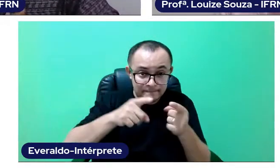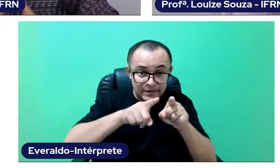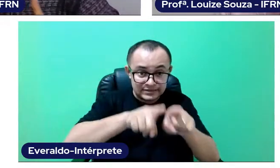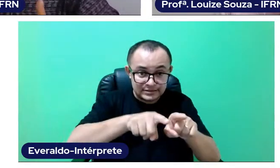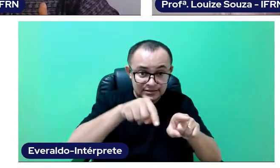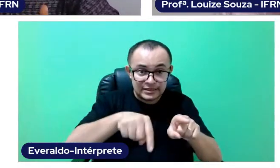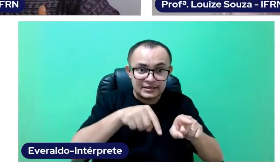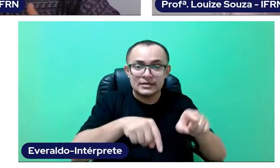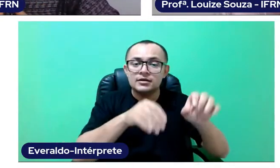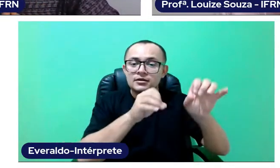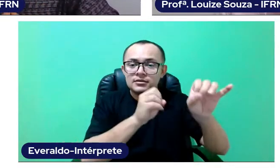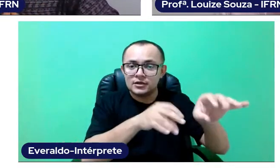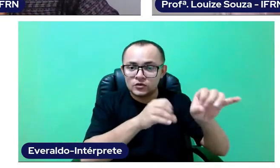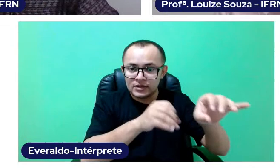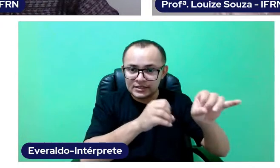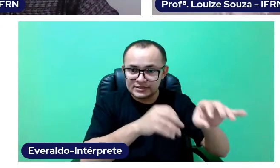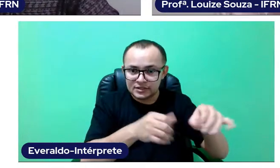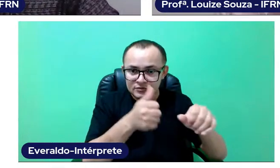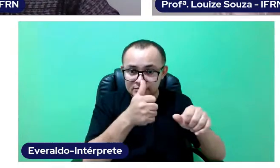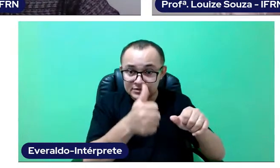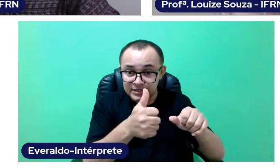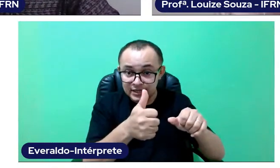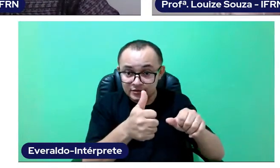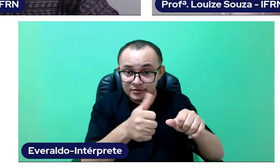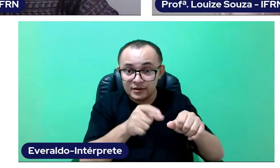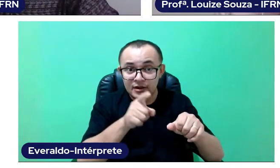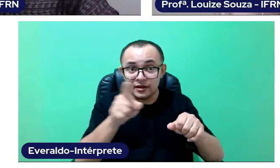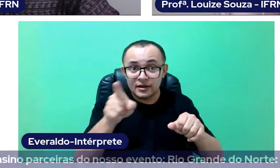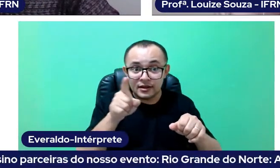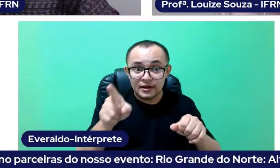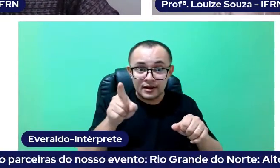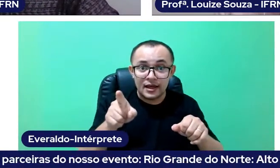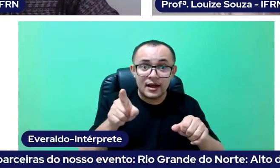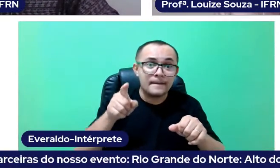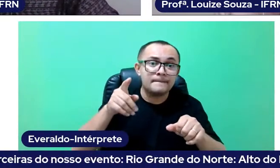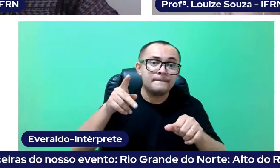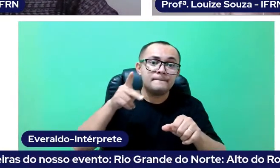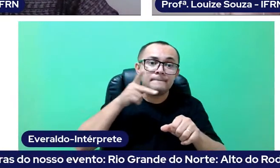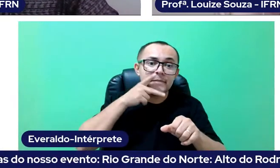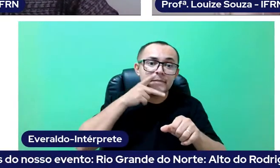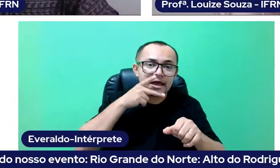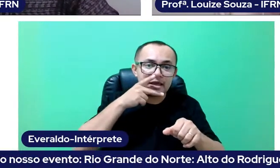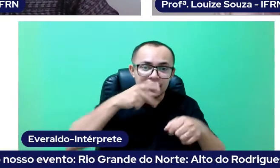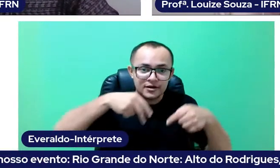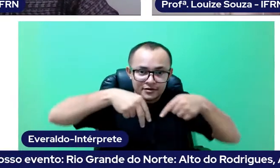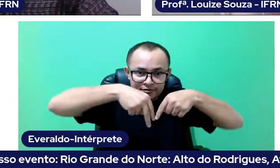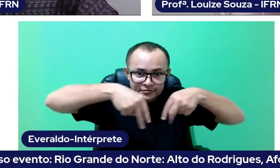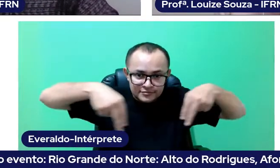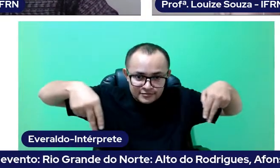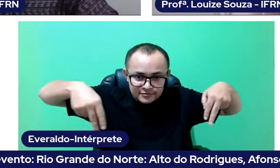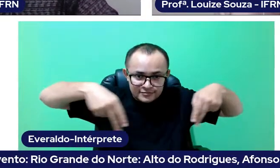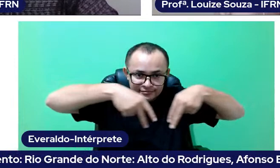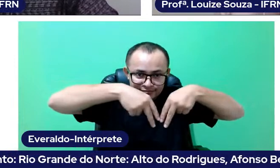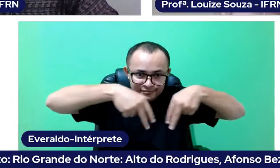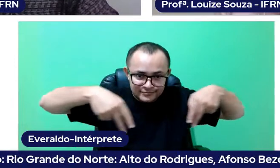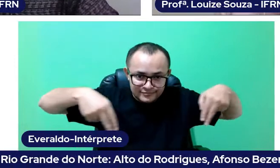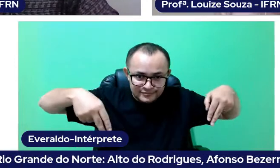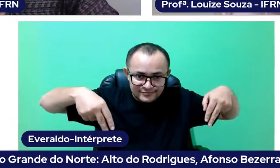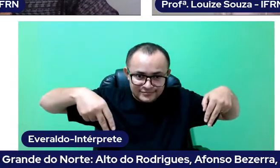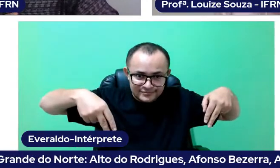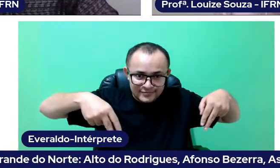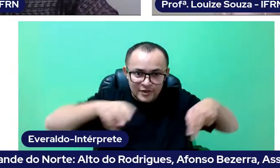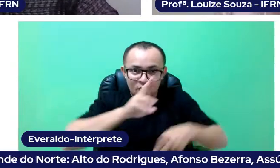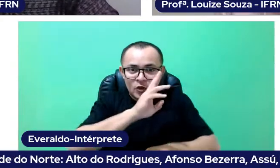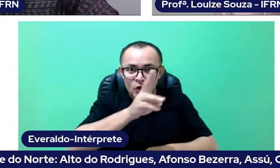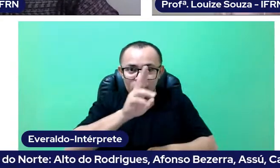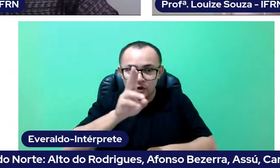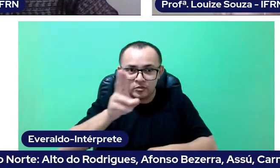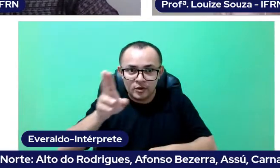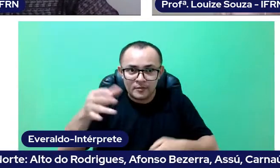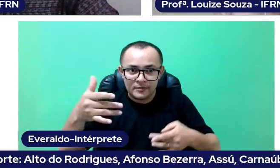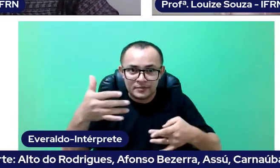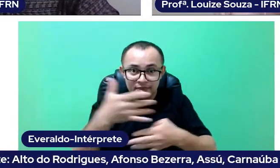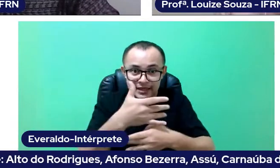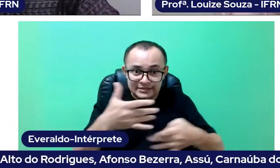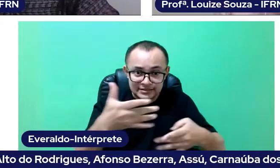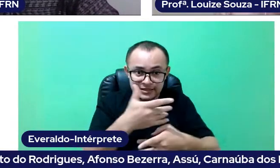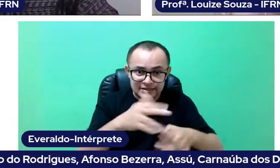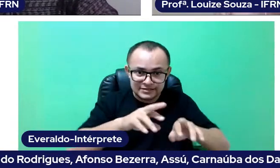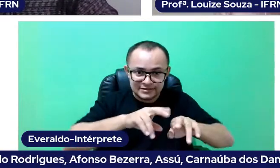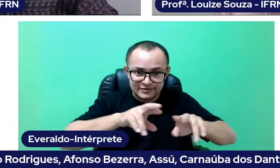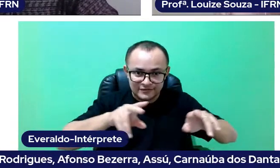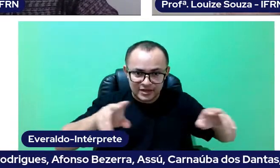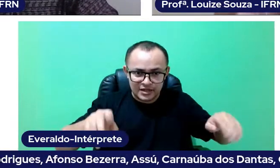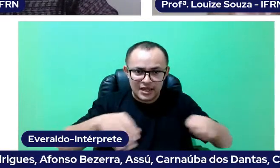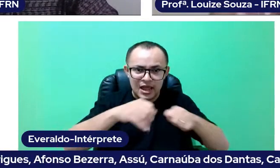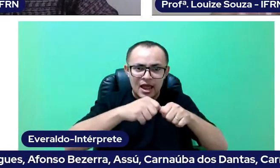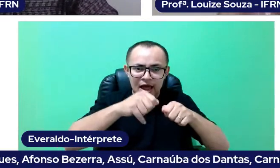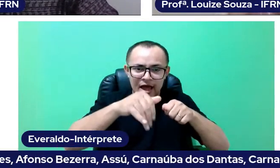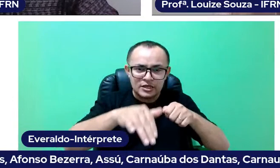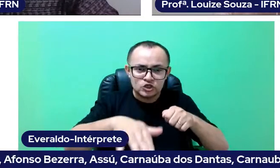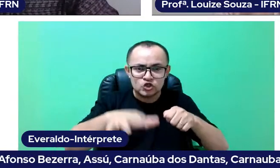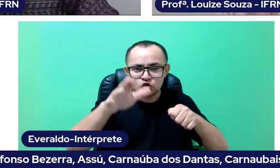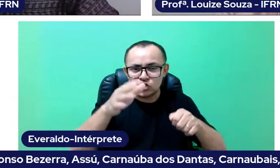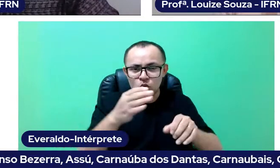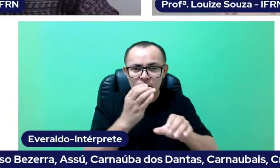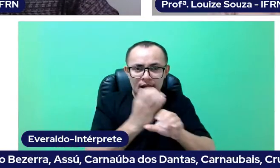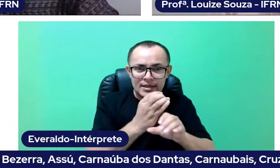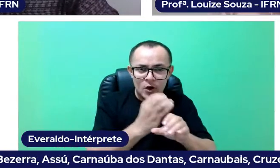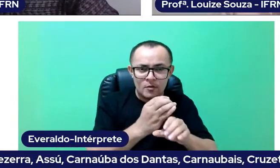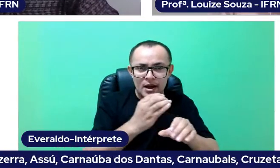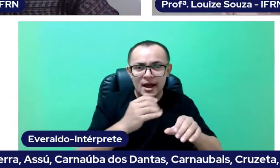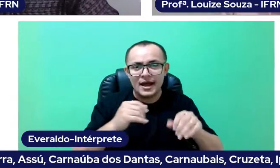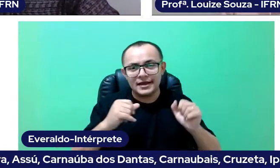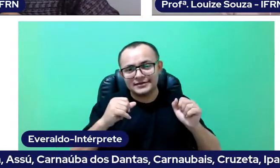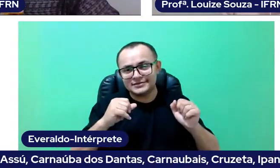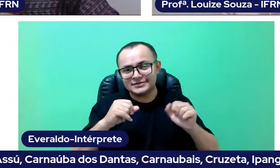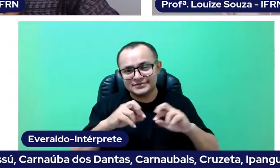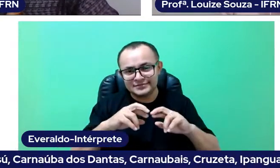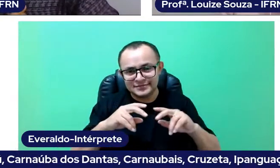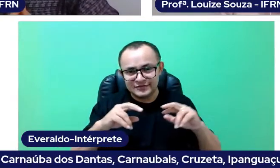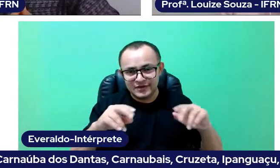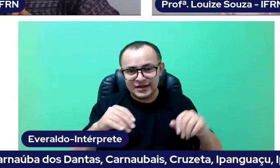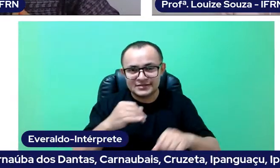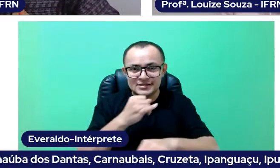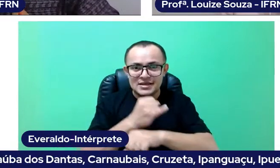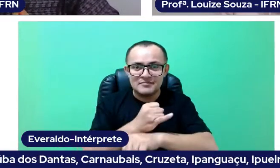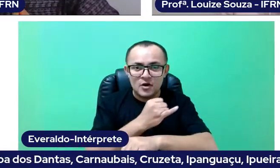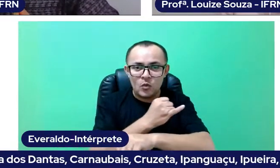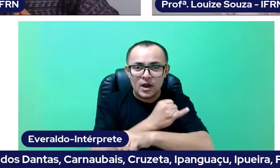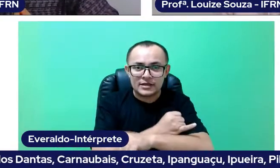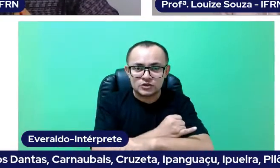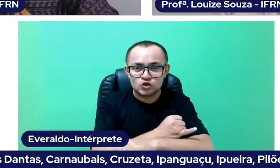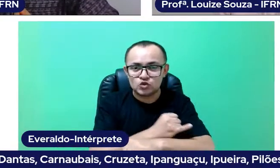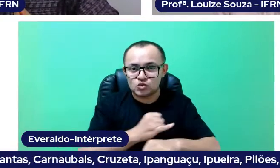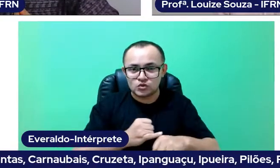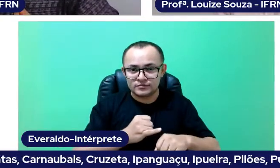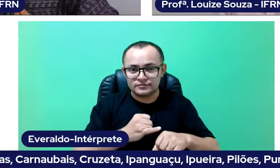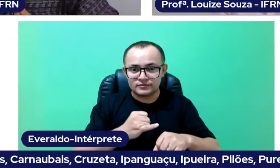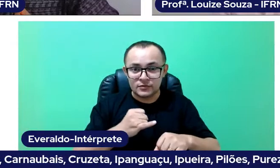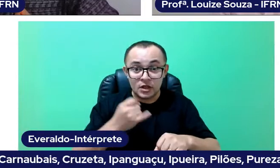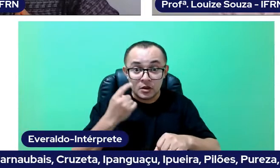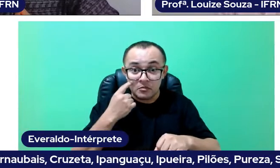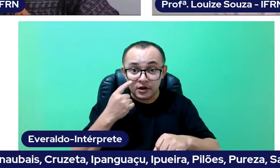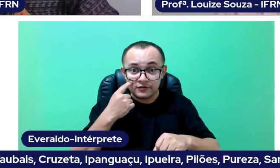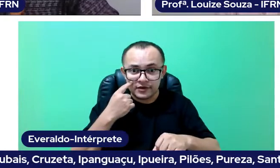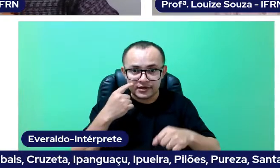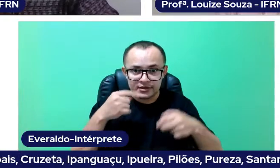(listing the brazilian states and cities that are participating)